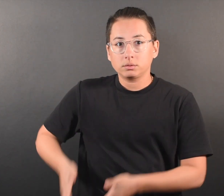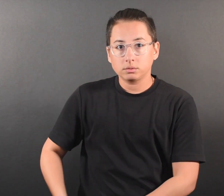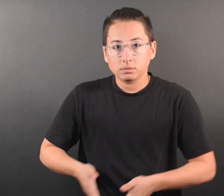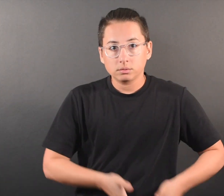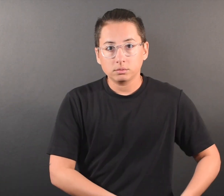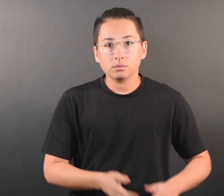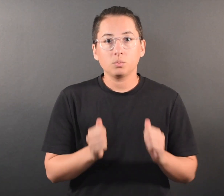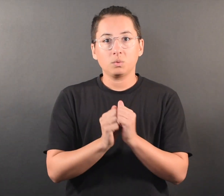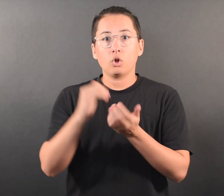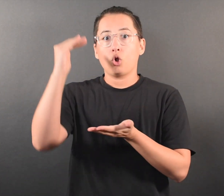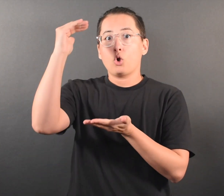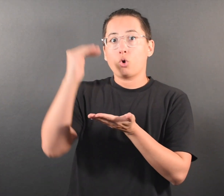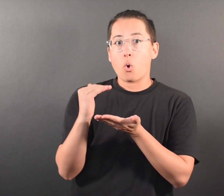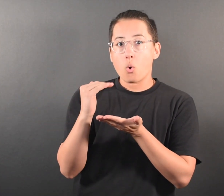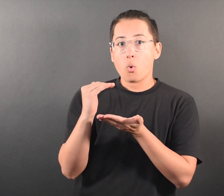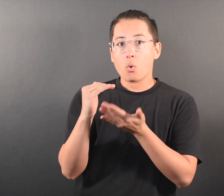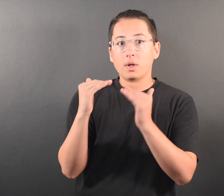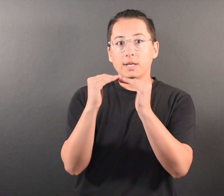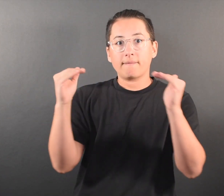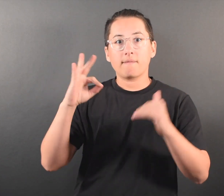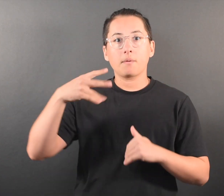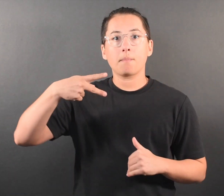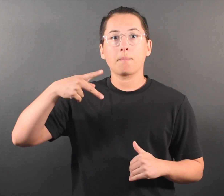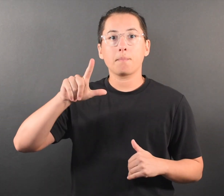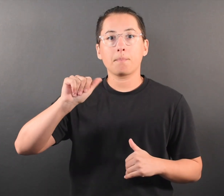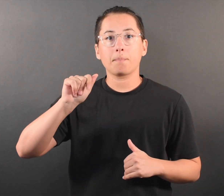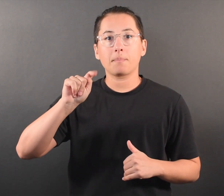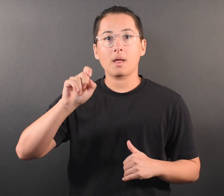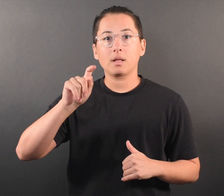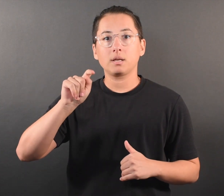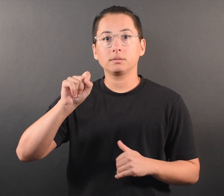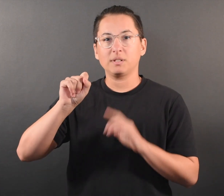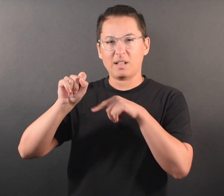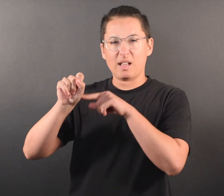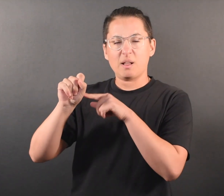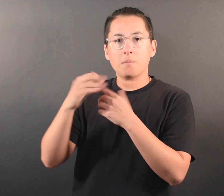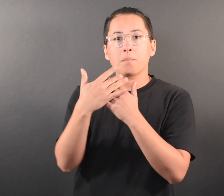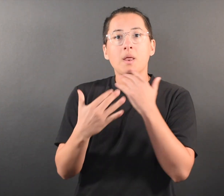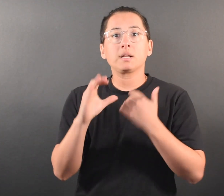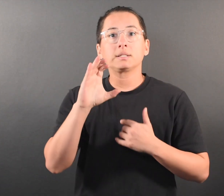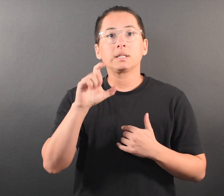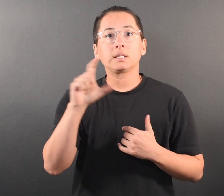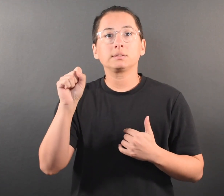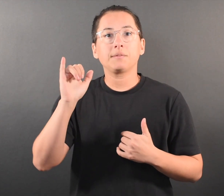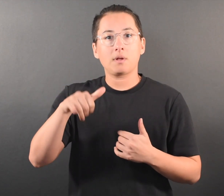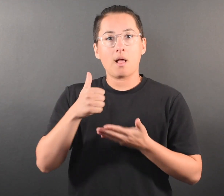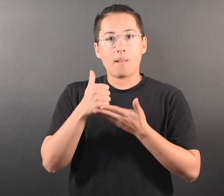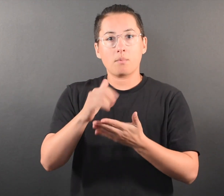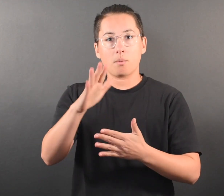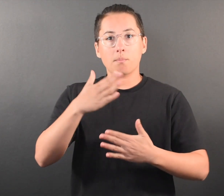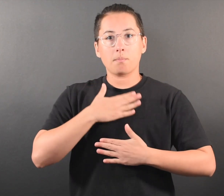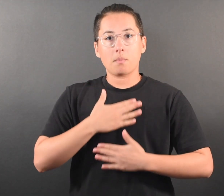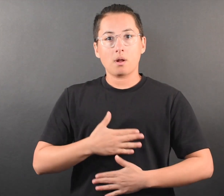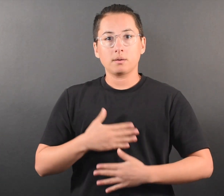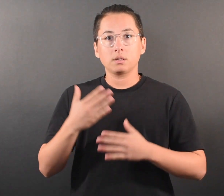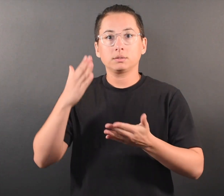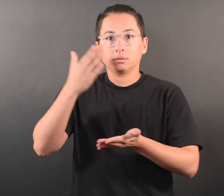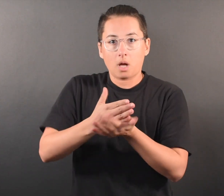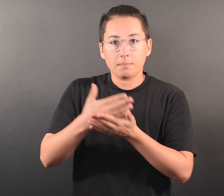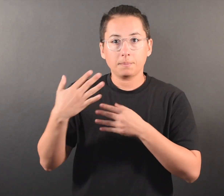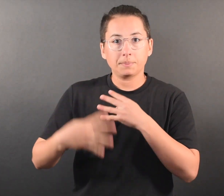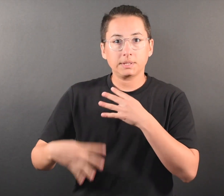and legs along with low levels of platelets (blood cells that help your body stop bleeding).